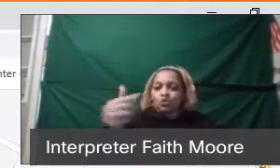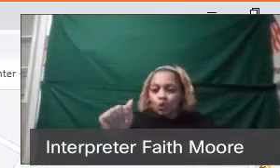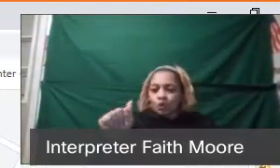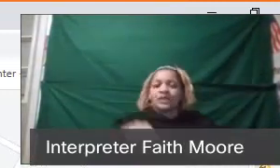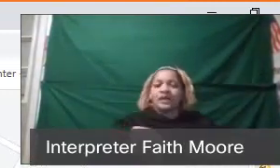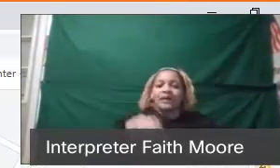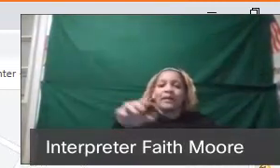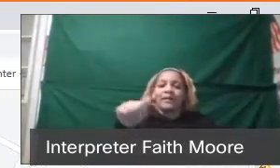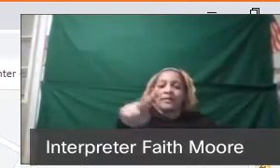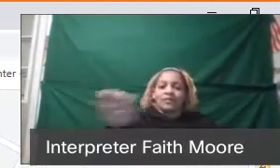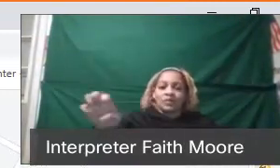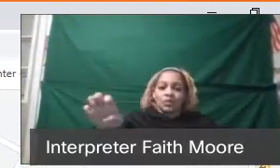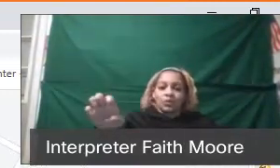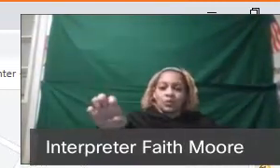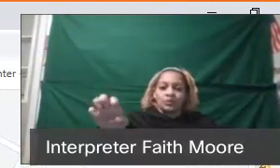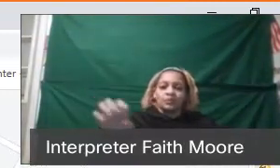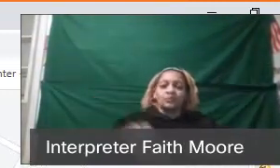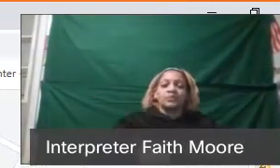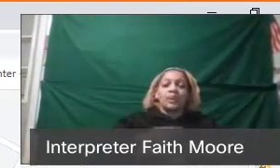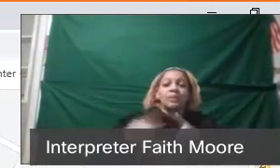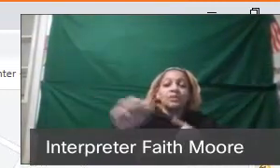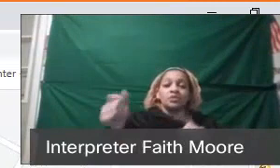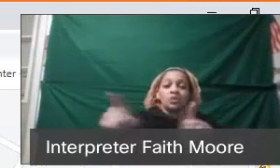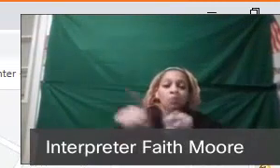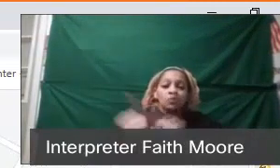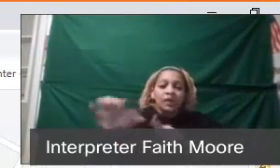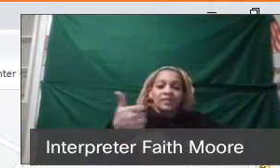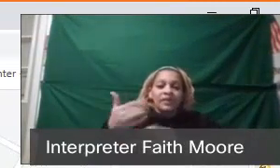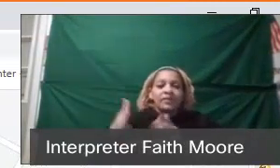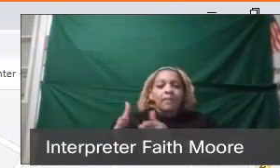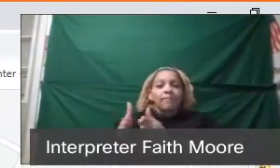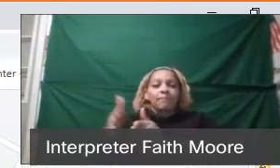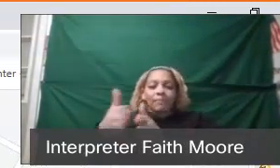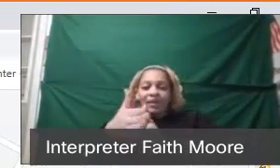But there's also another trail within the campus between Georgia Avenue and.